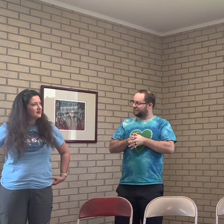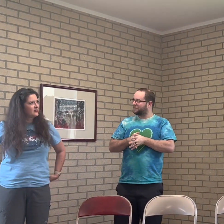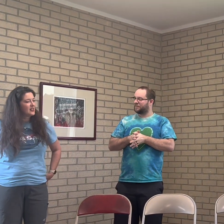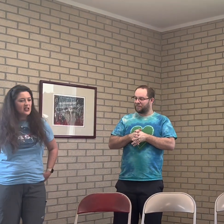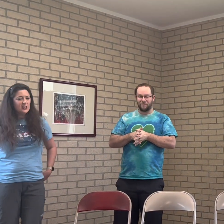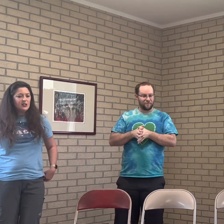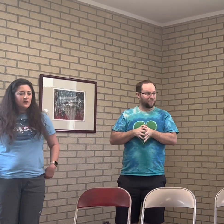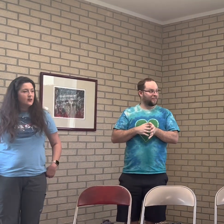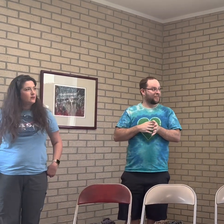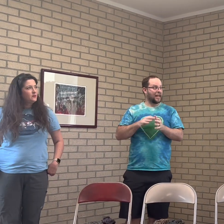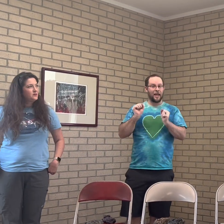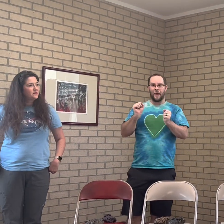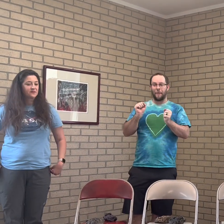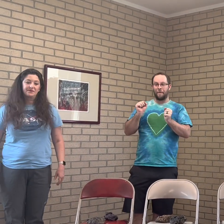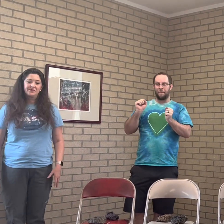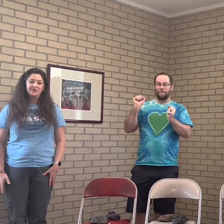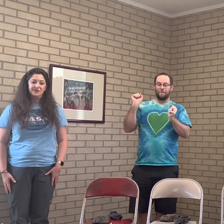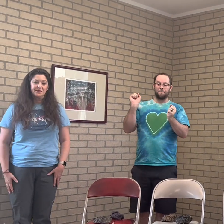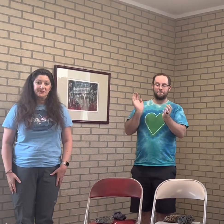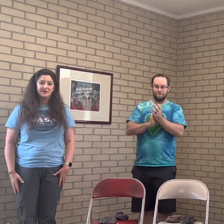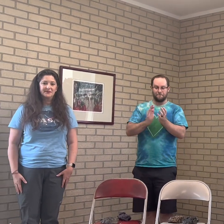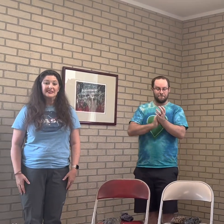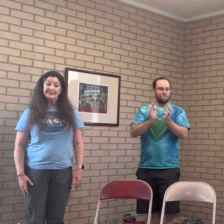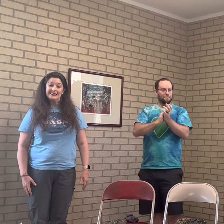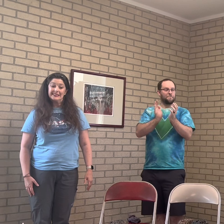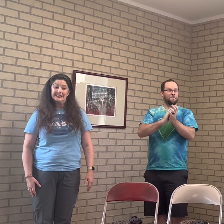Can we give a big round of applause for Dr. Shannon?